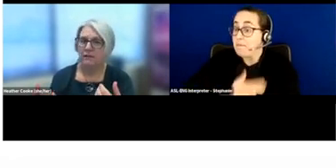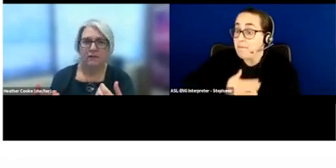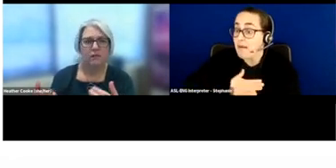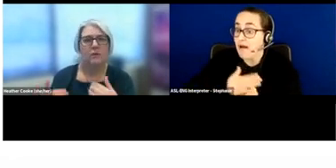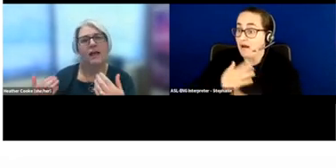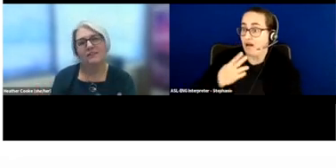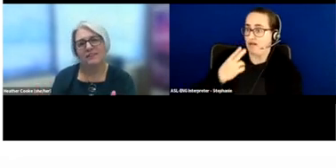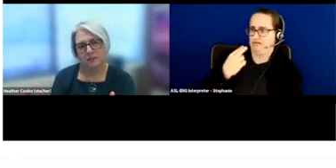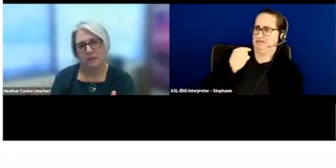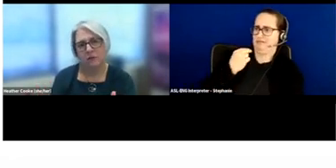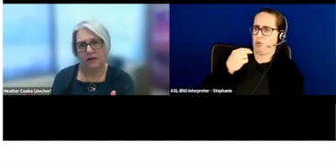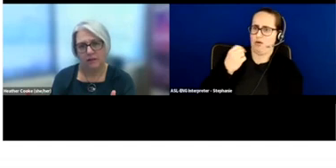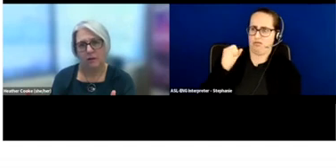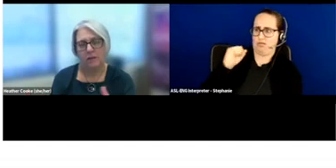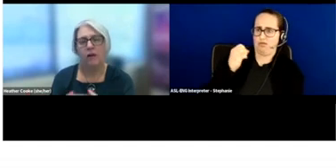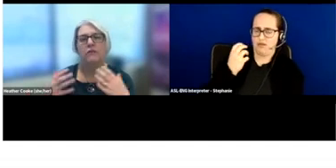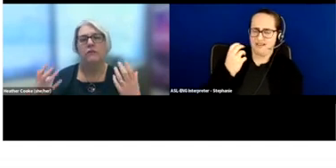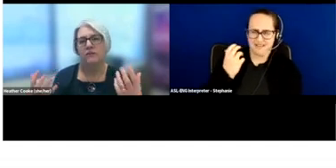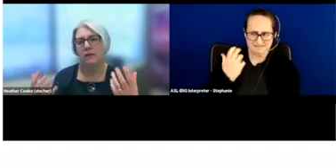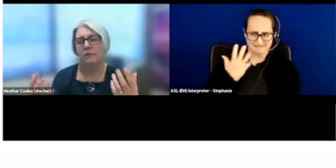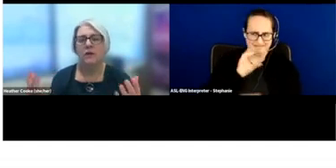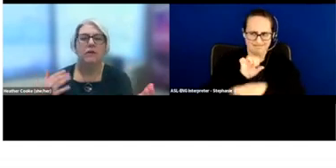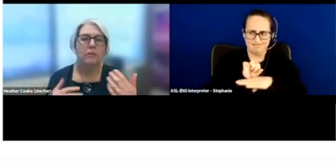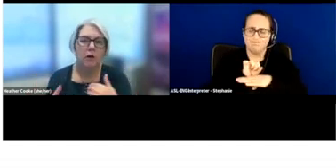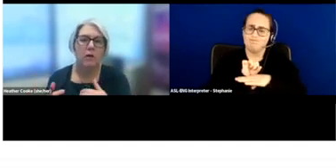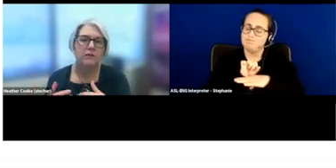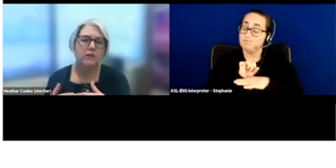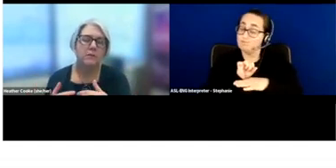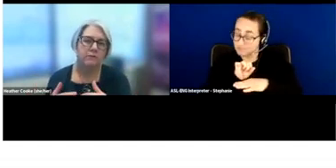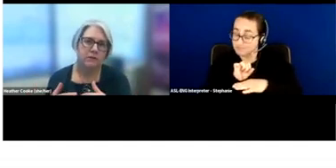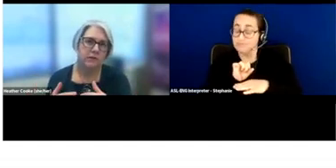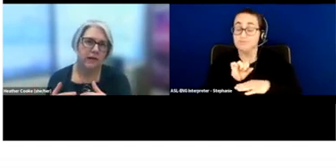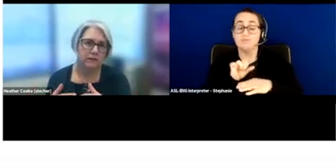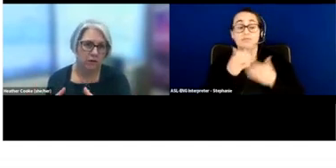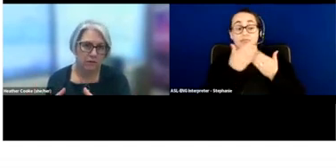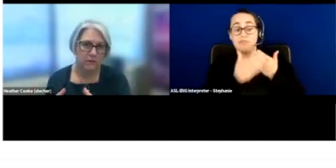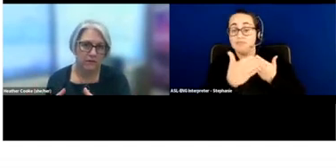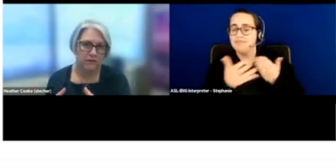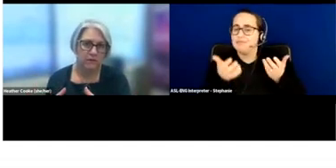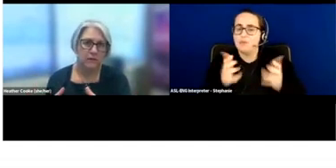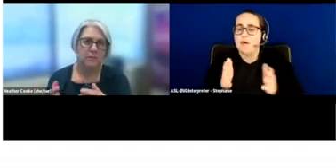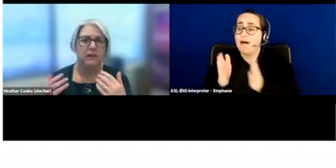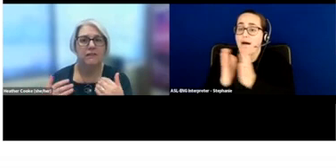And the reluctance to request help also stemmed from not wanting to be viewed as incompetent, because